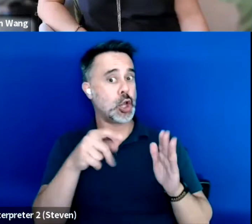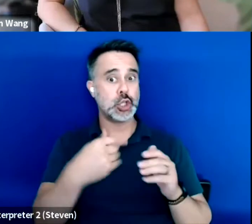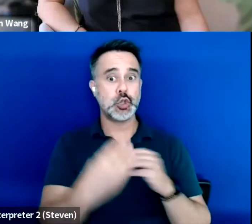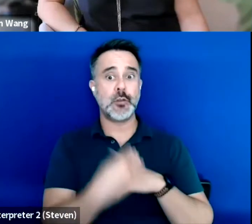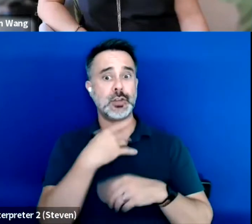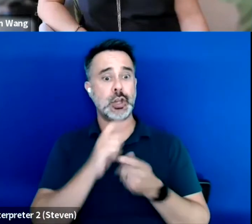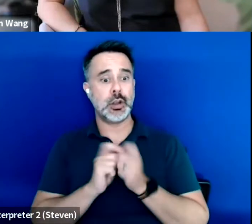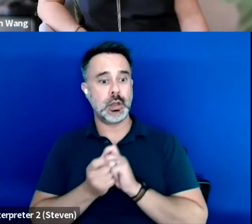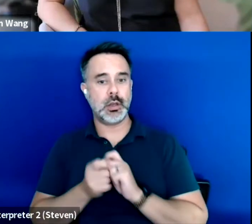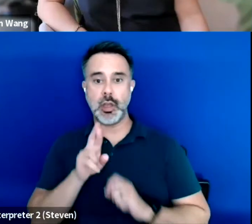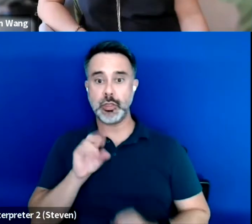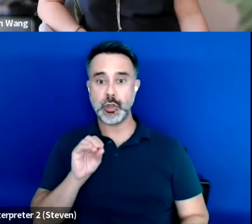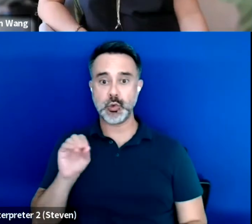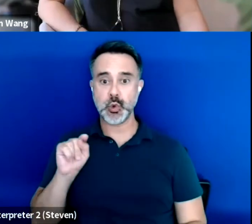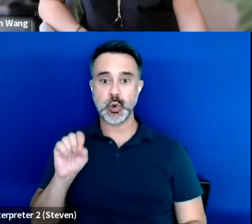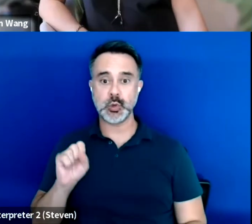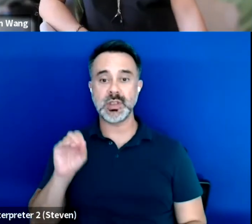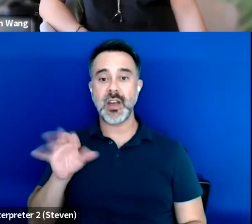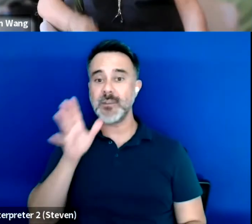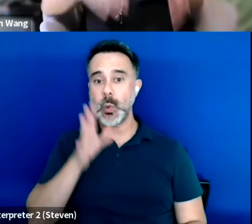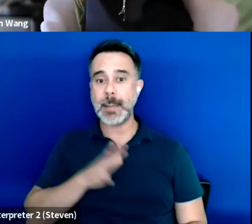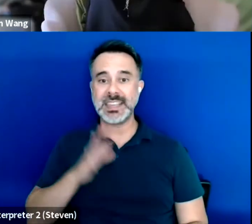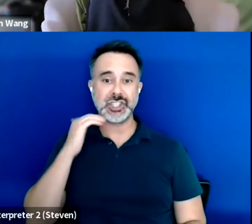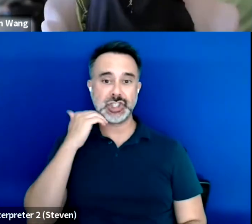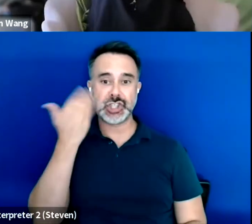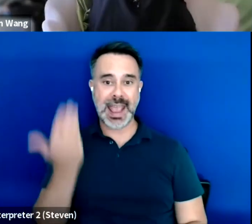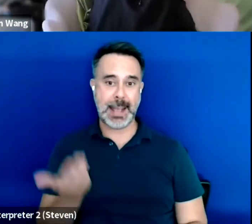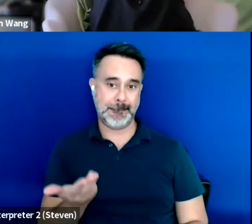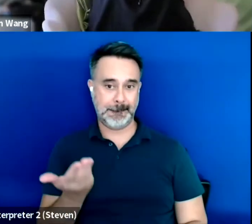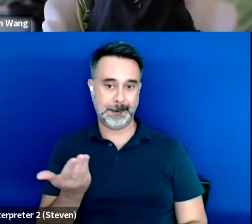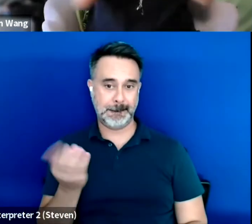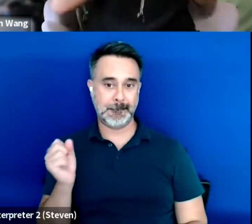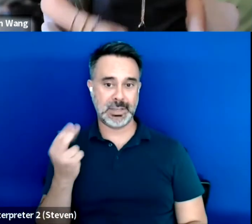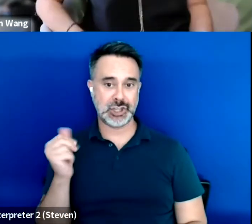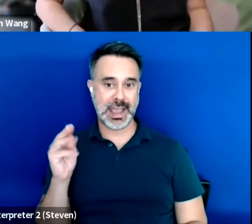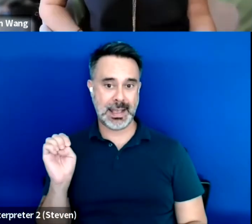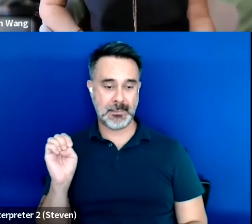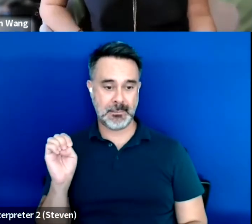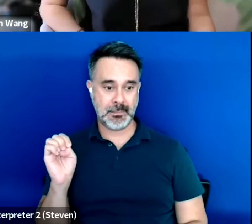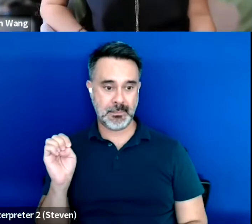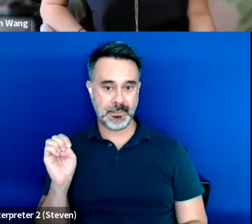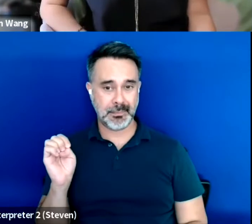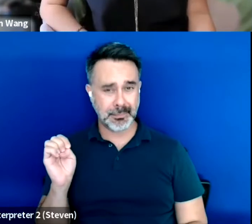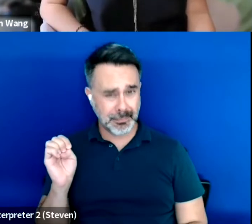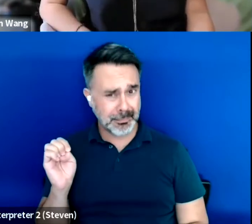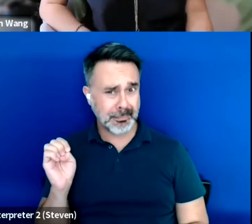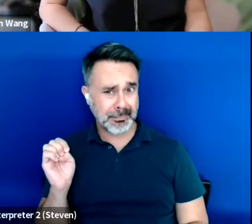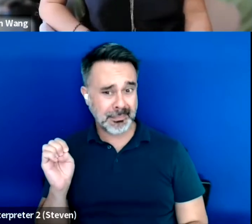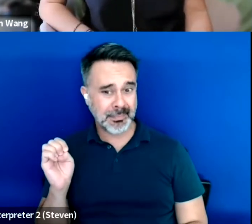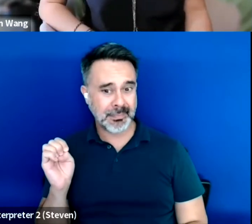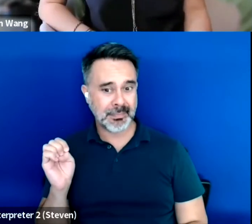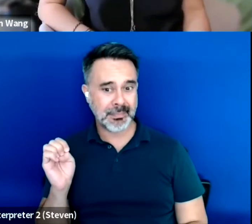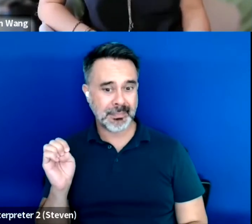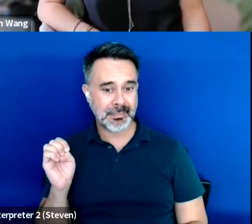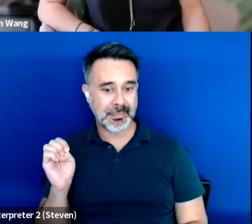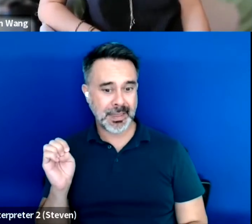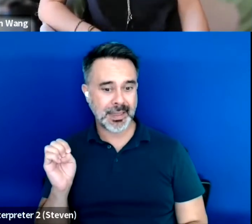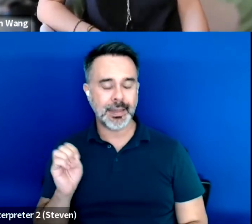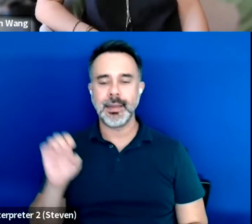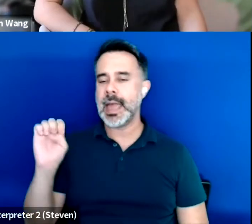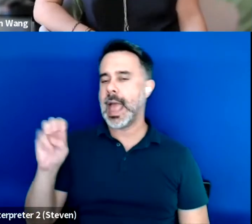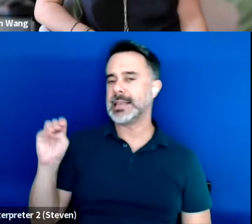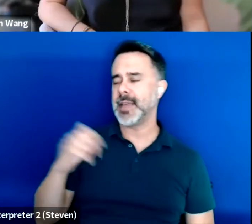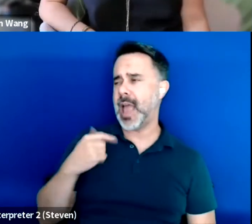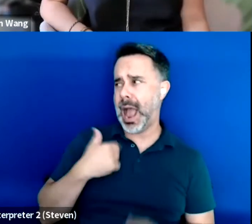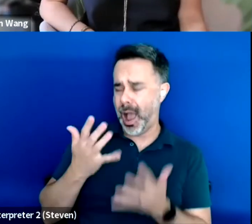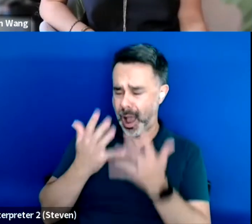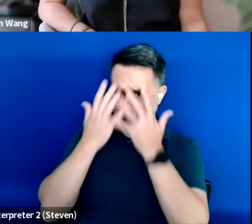if you could give me sort of like a zoomed idea of -- of why, like, journalism as, like,